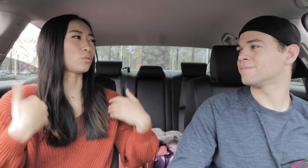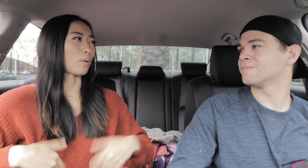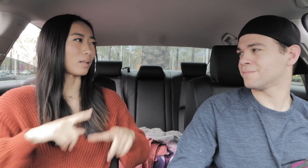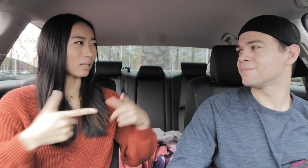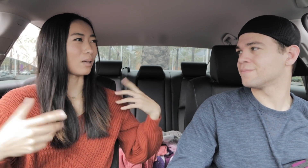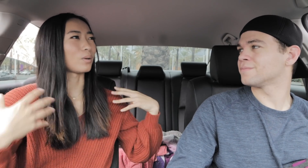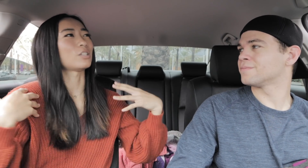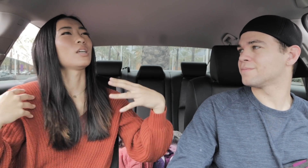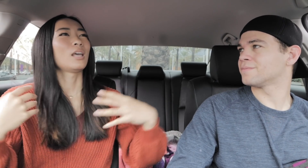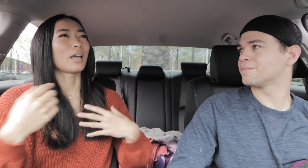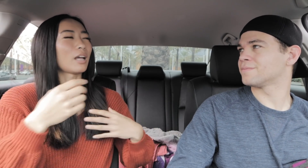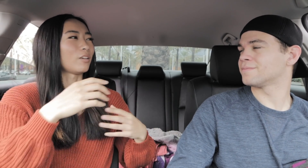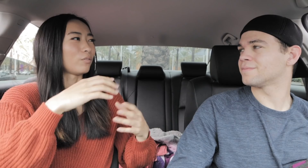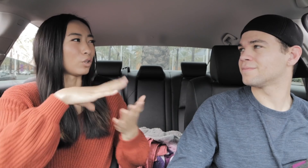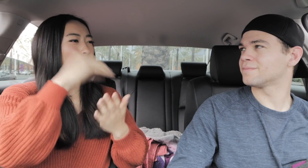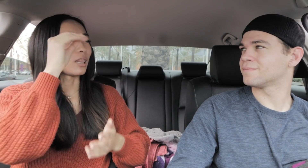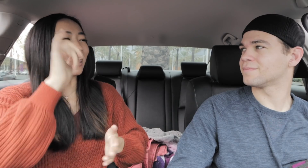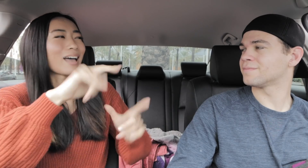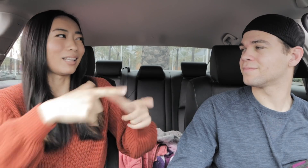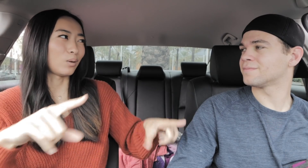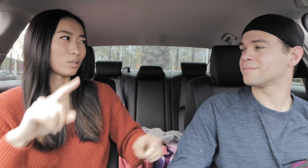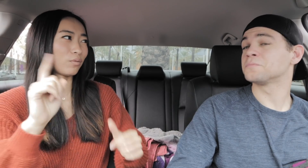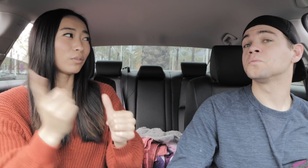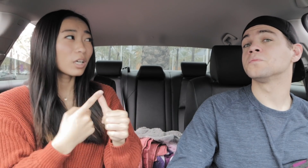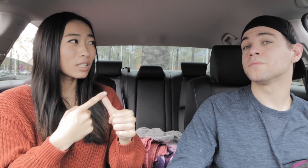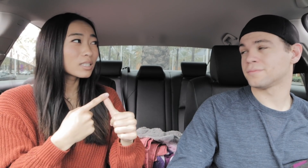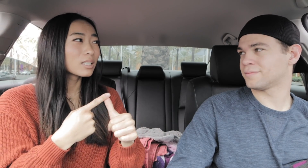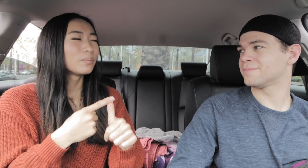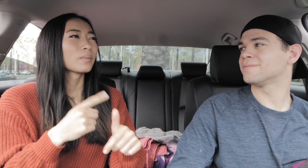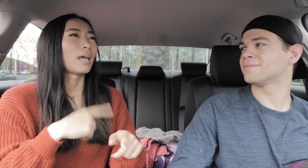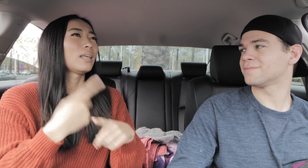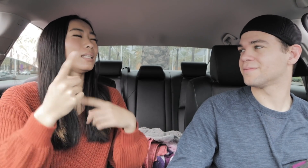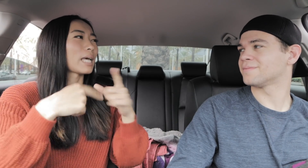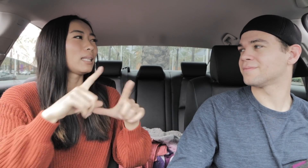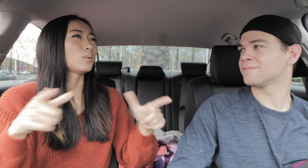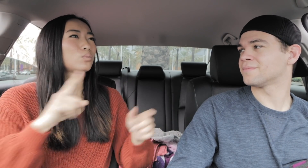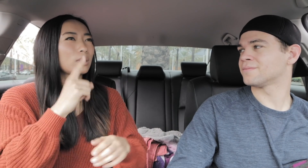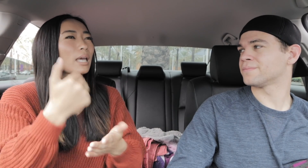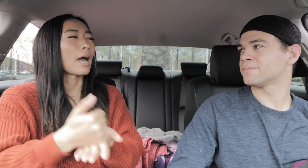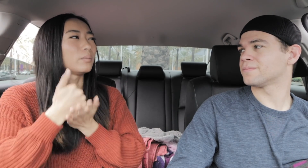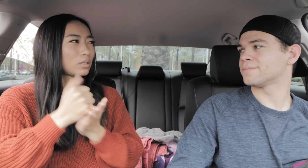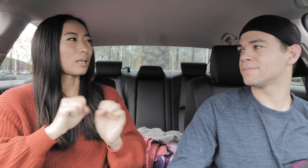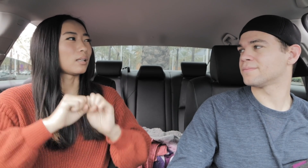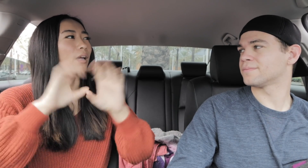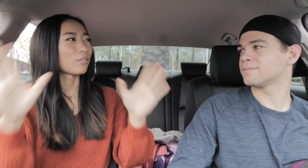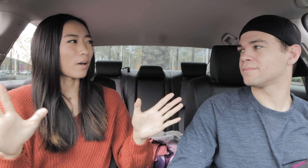your body language and kind of learn that language first and then sign language really helped to like clarify